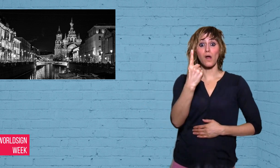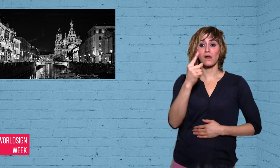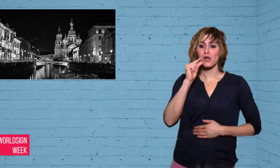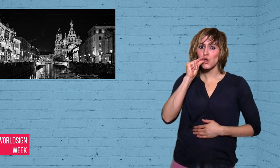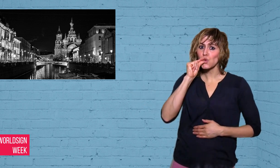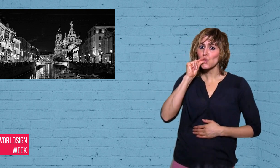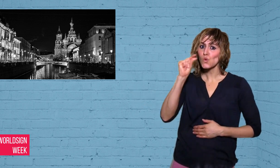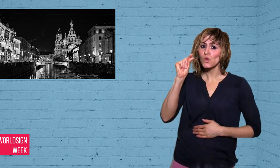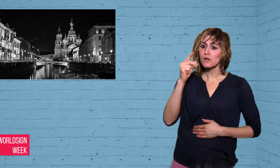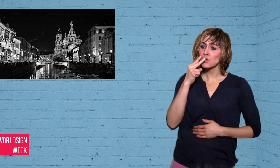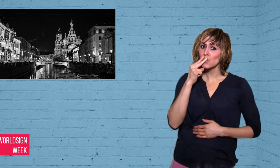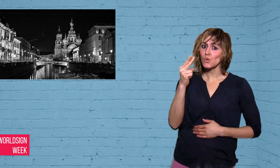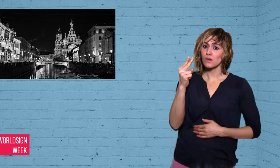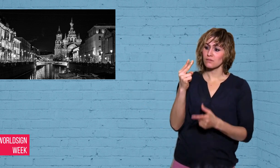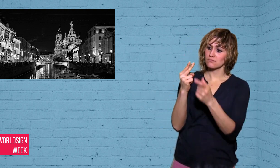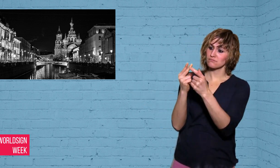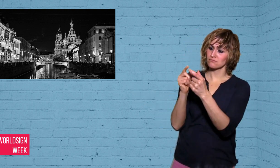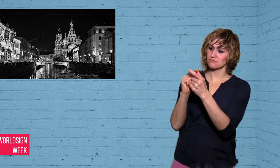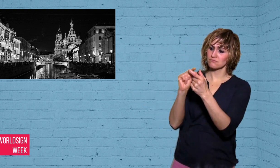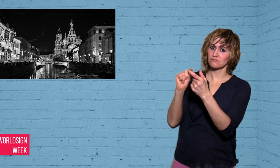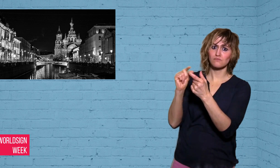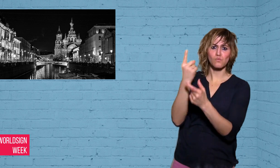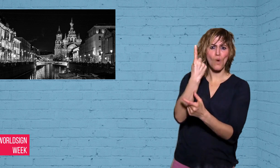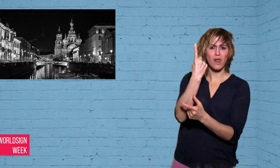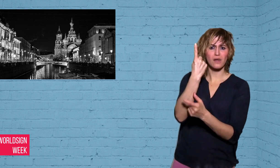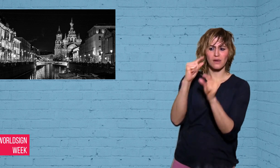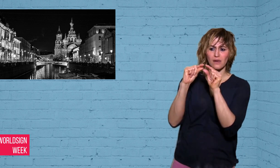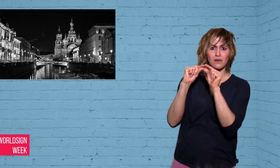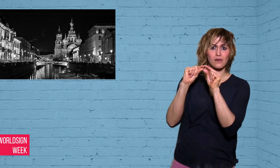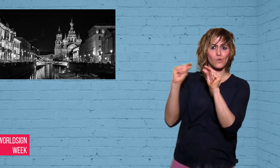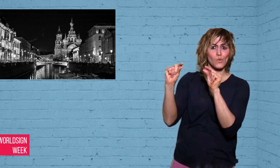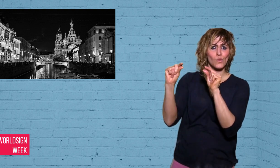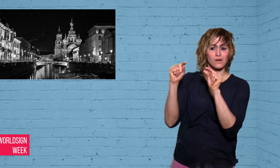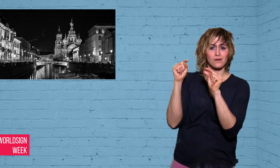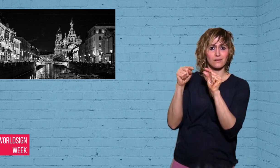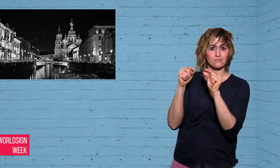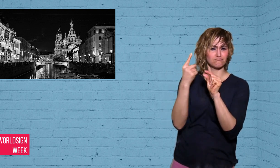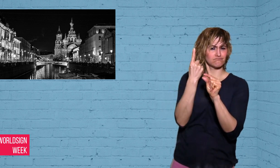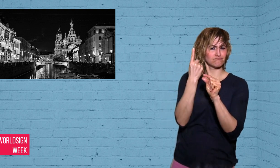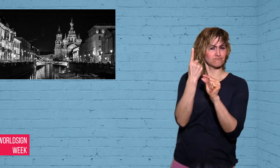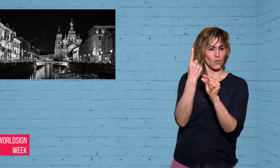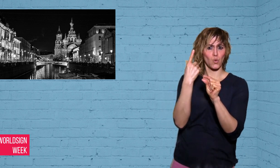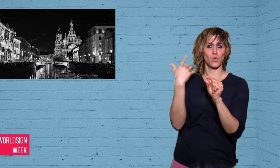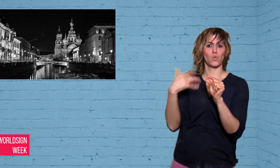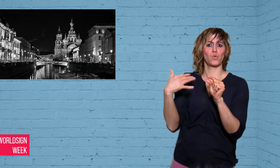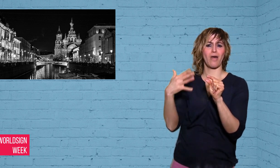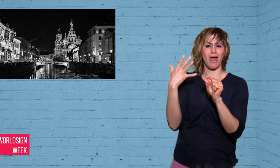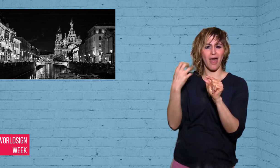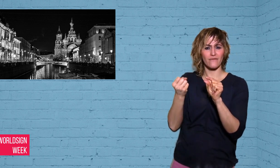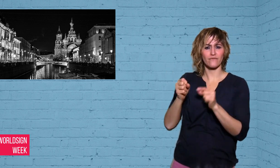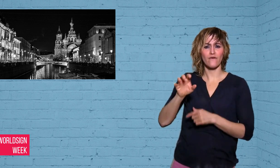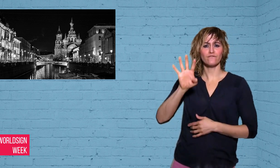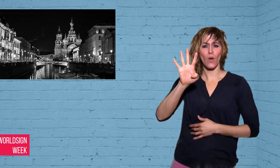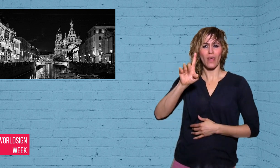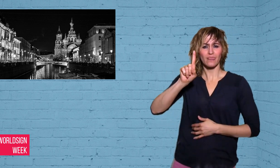There’s about a 50% chance it will